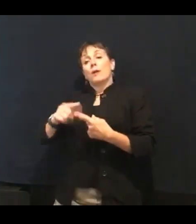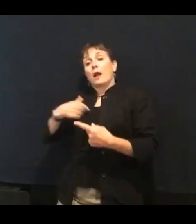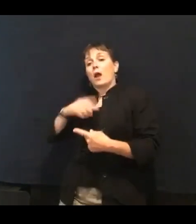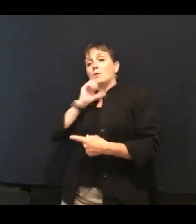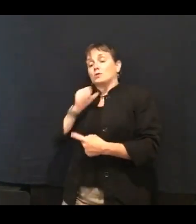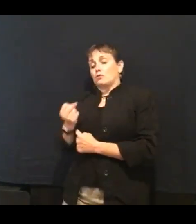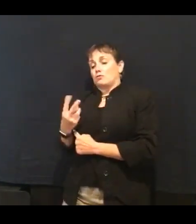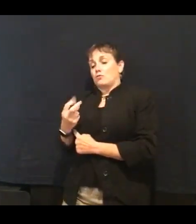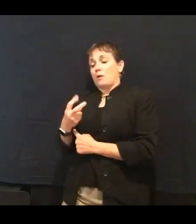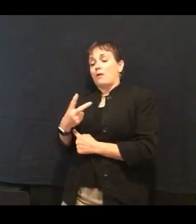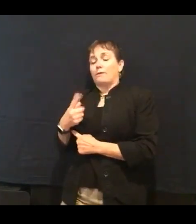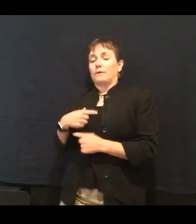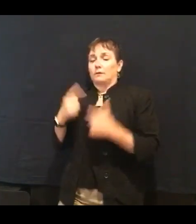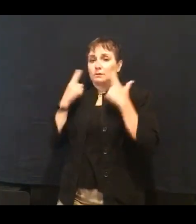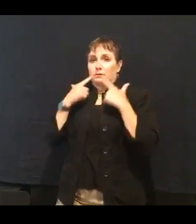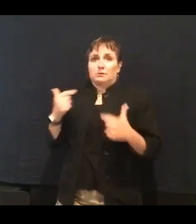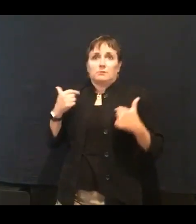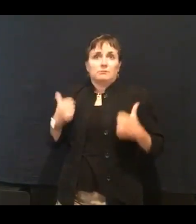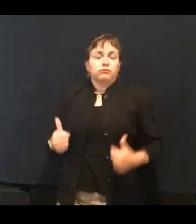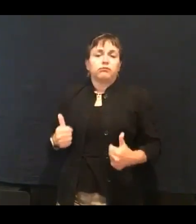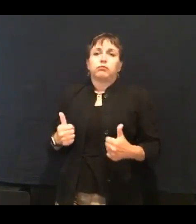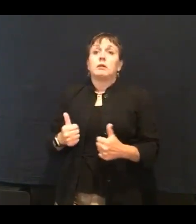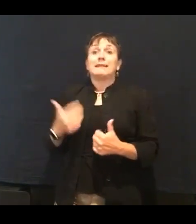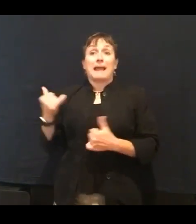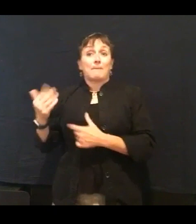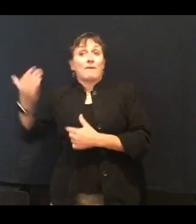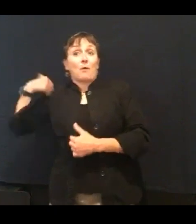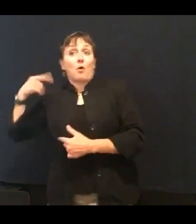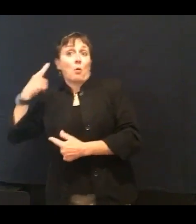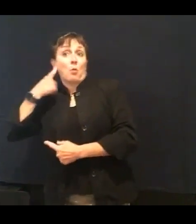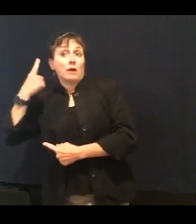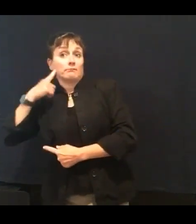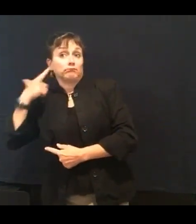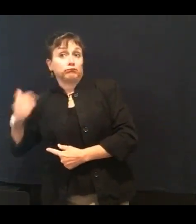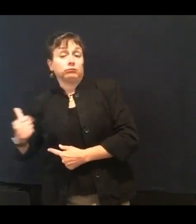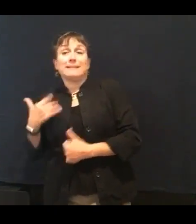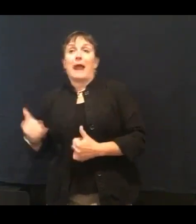both ears, and in addition, although I was not physically aware of it